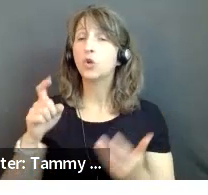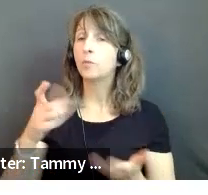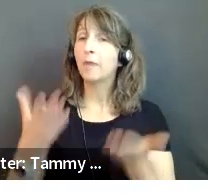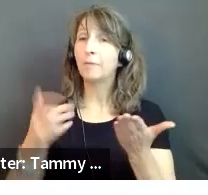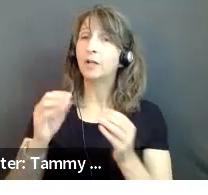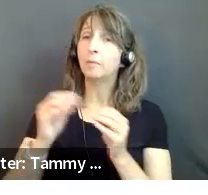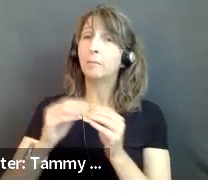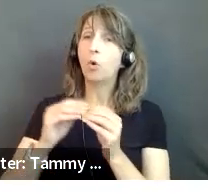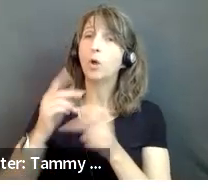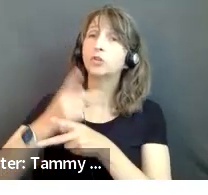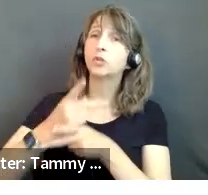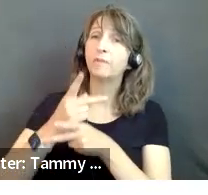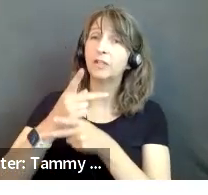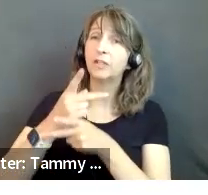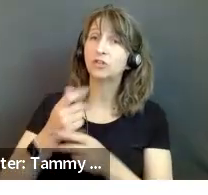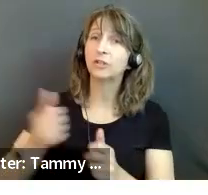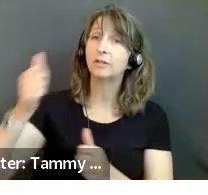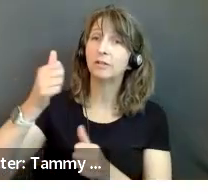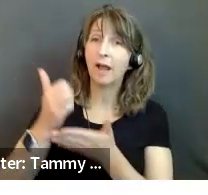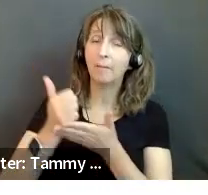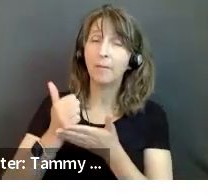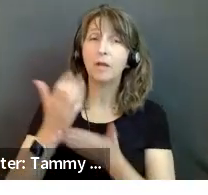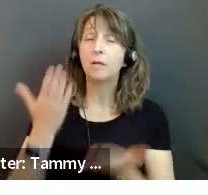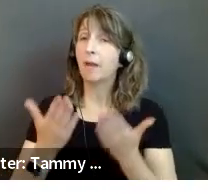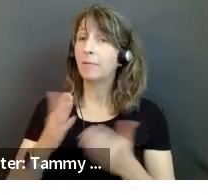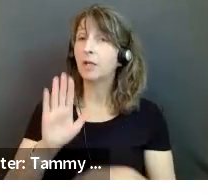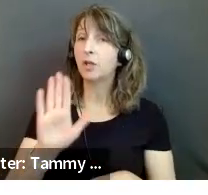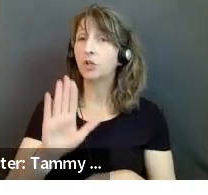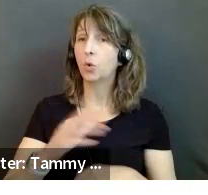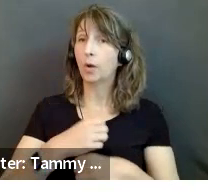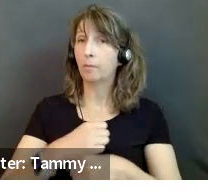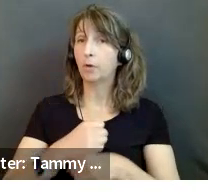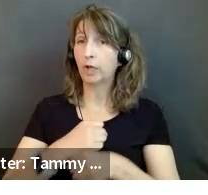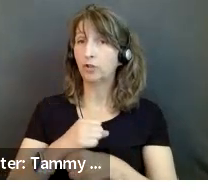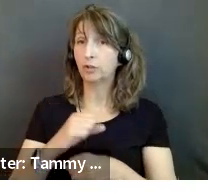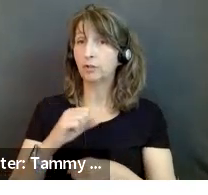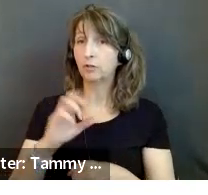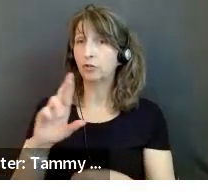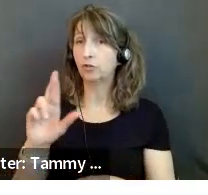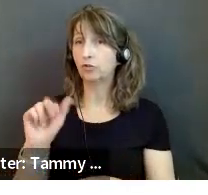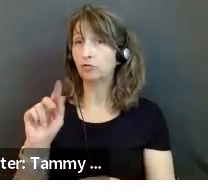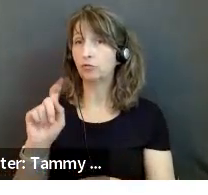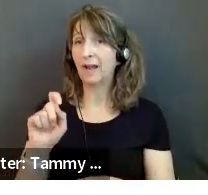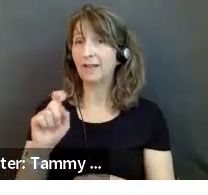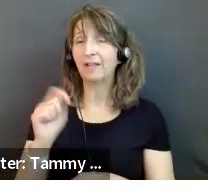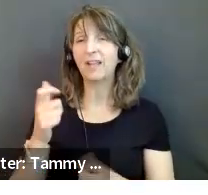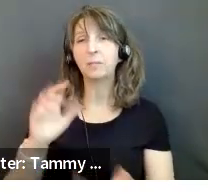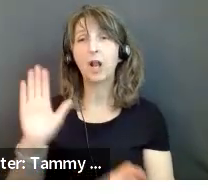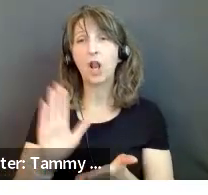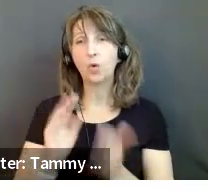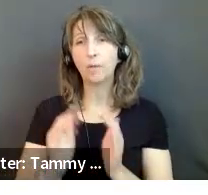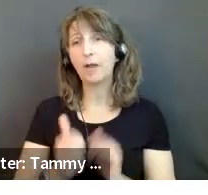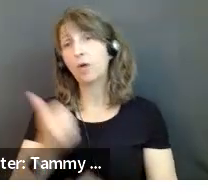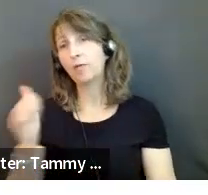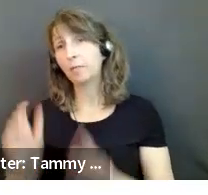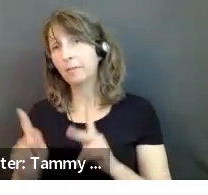You may have a lower production rate. You may need few, you know, a few more breaks than other people.